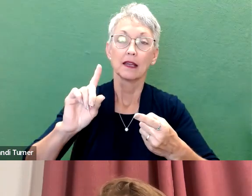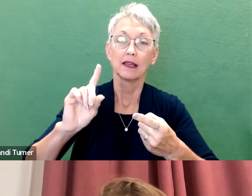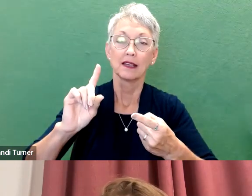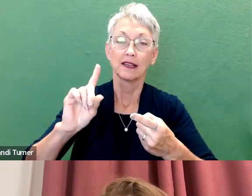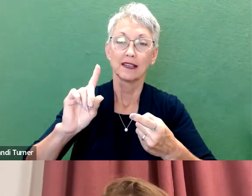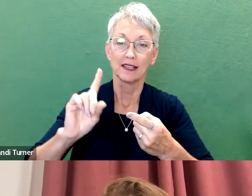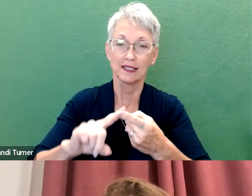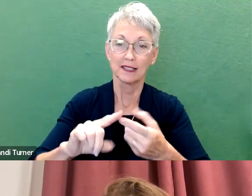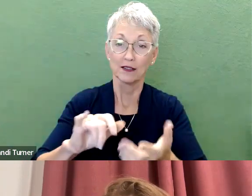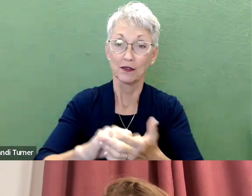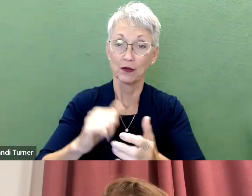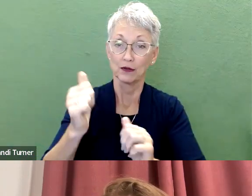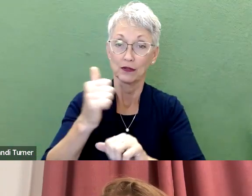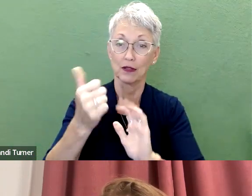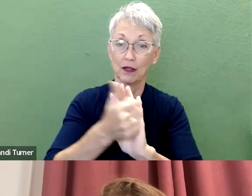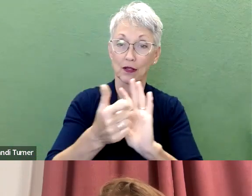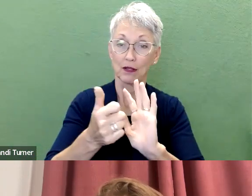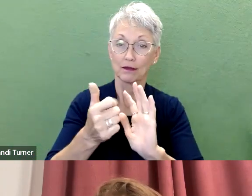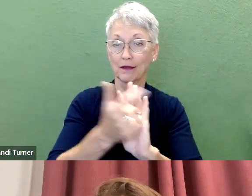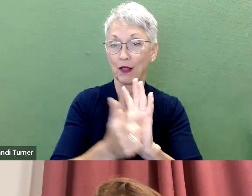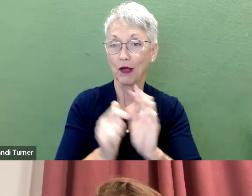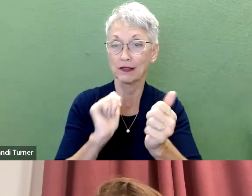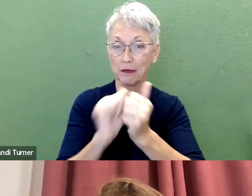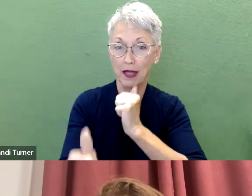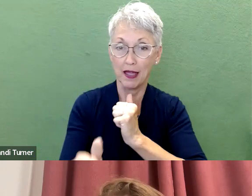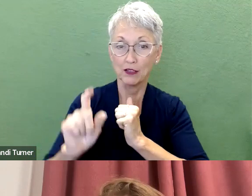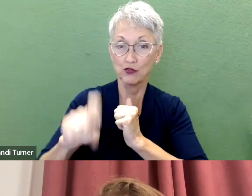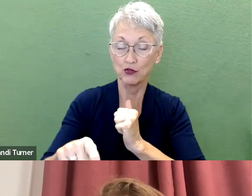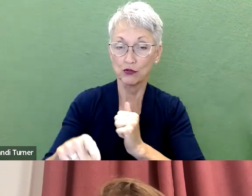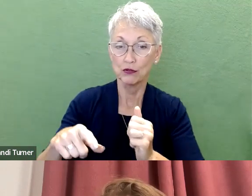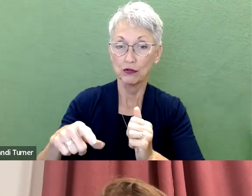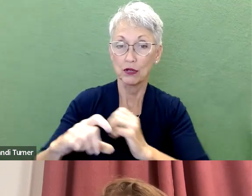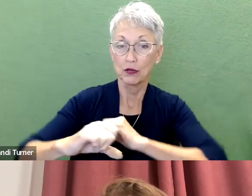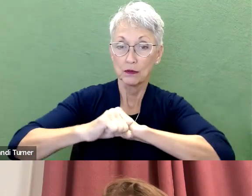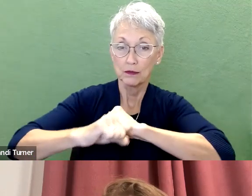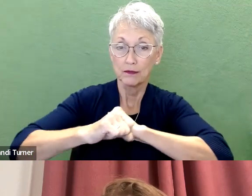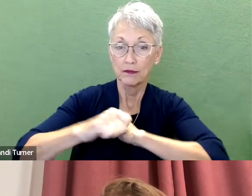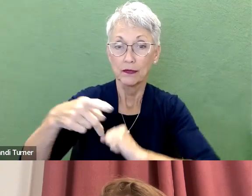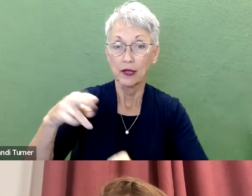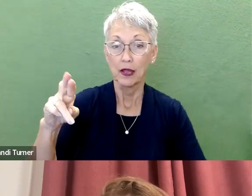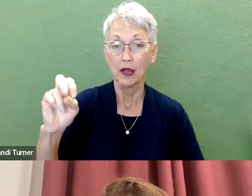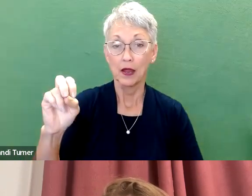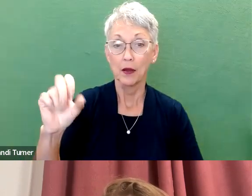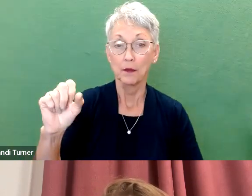that affect these services, both with ASL and